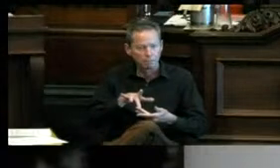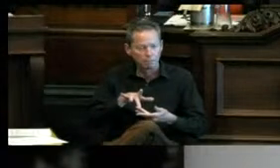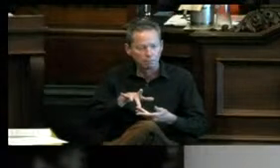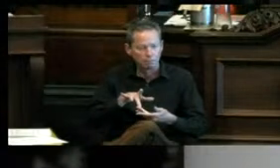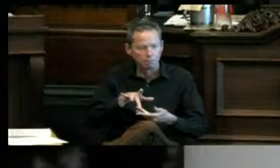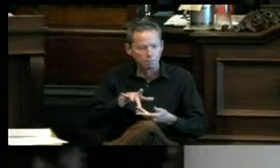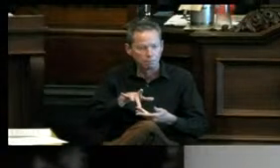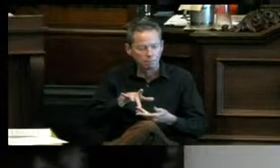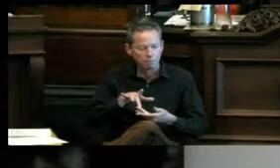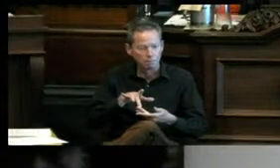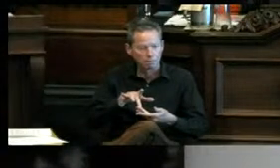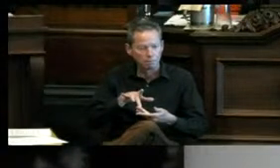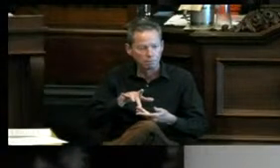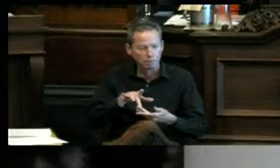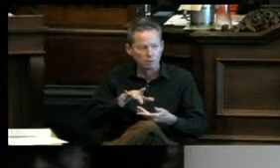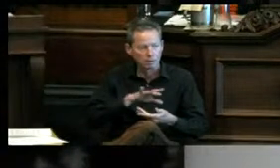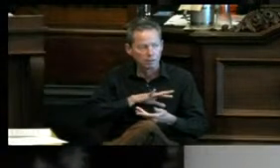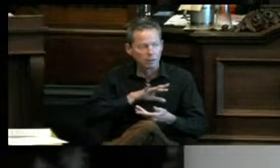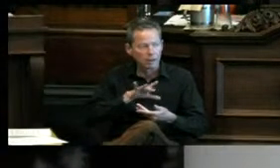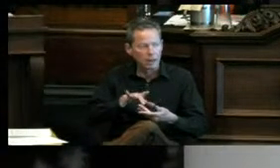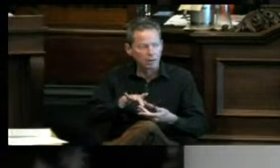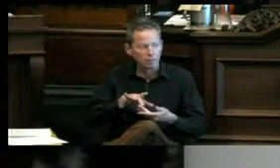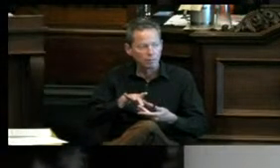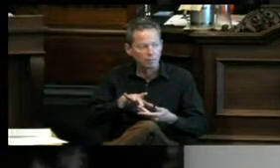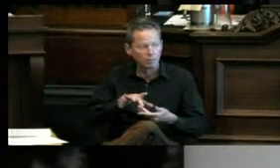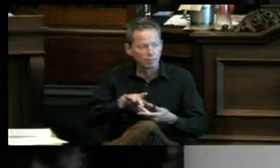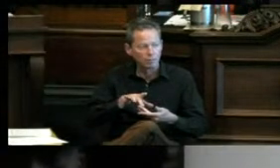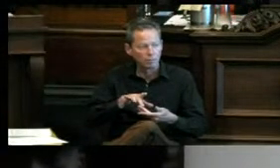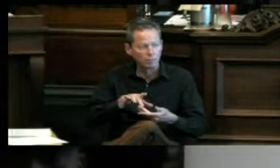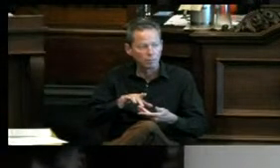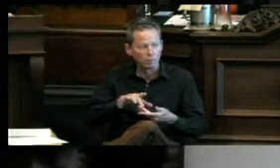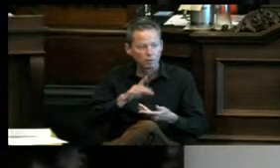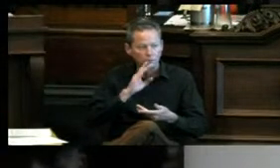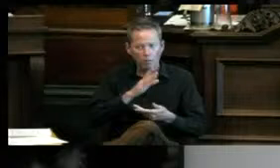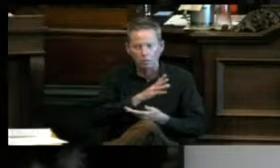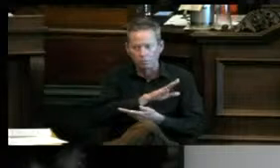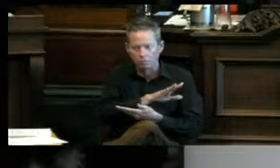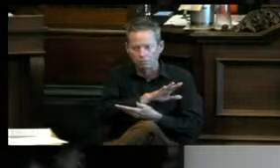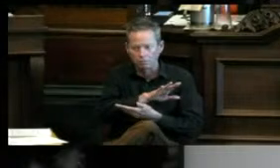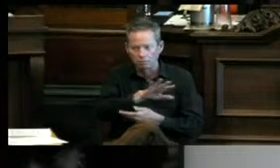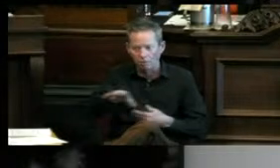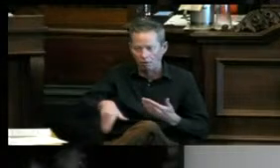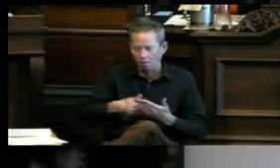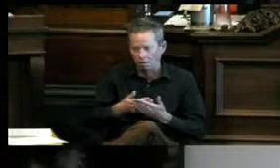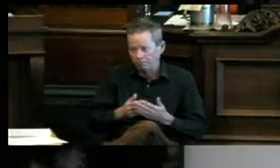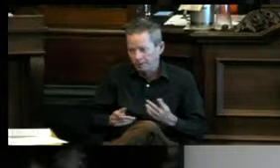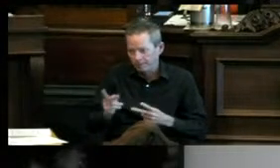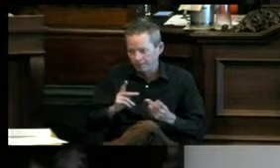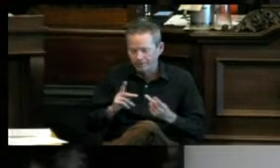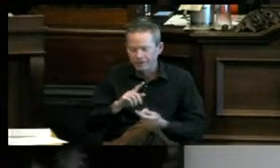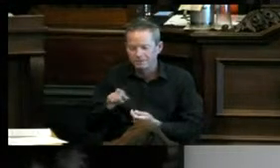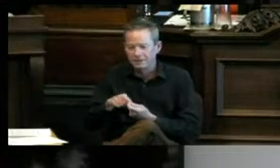identified population will be reached out to, and that